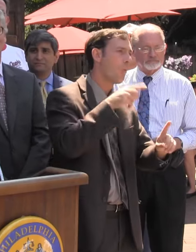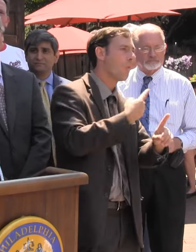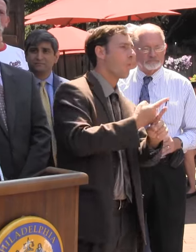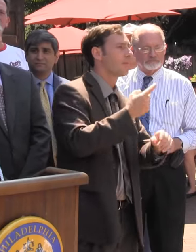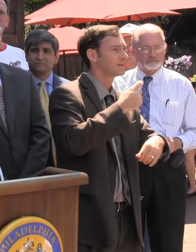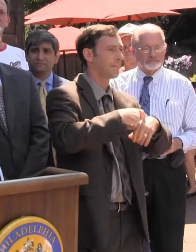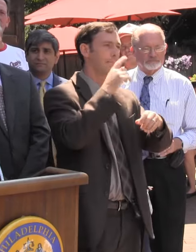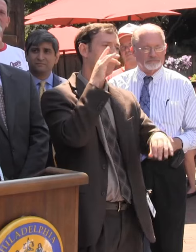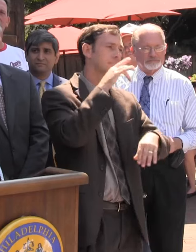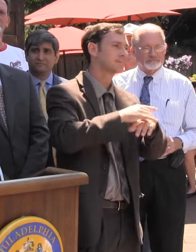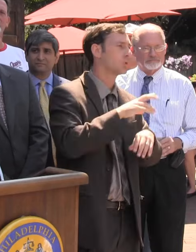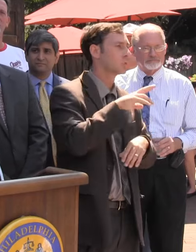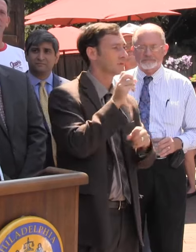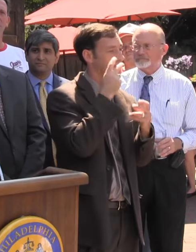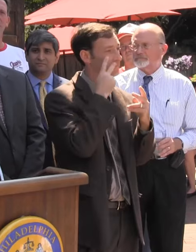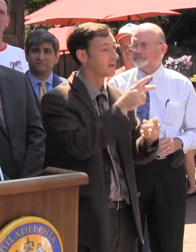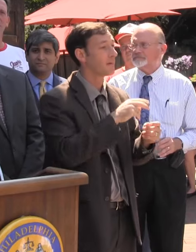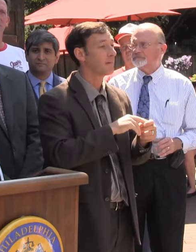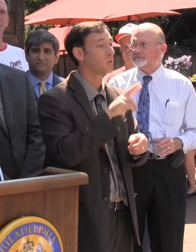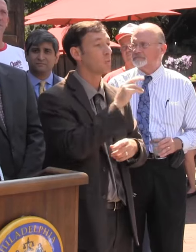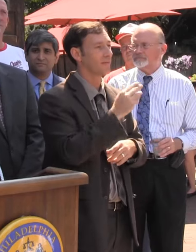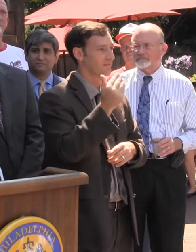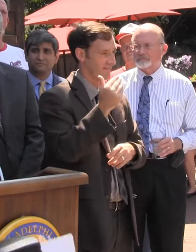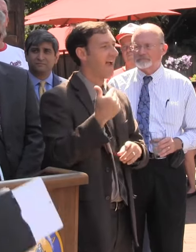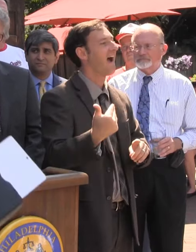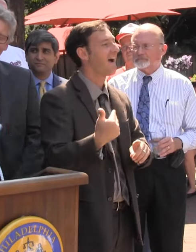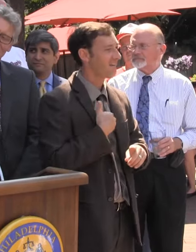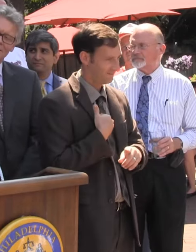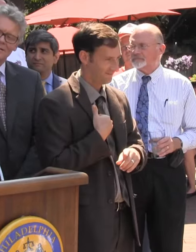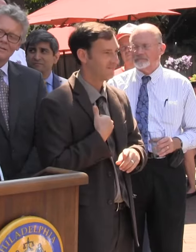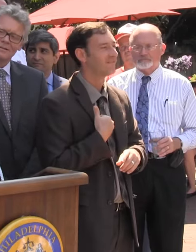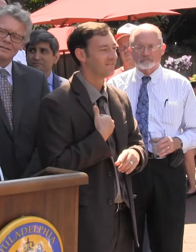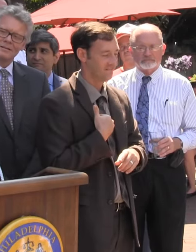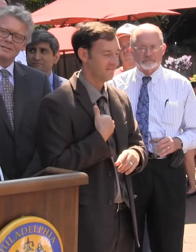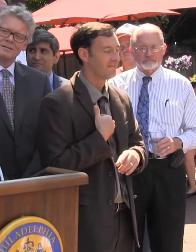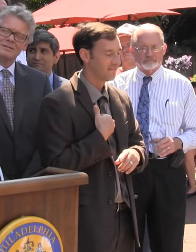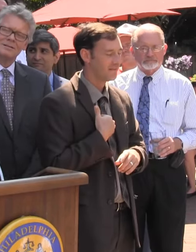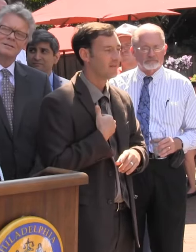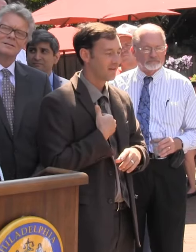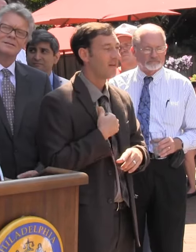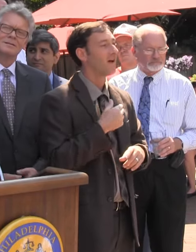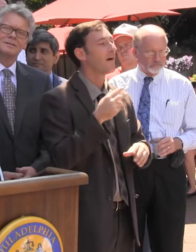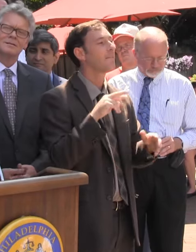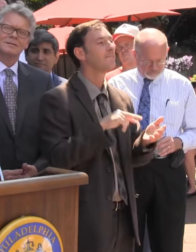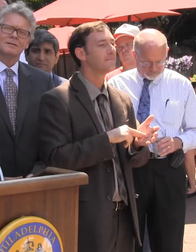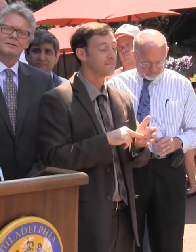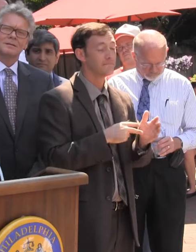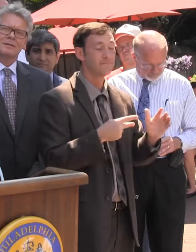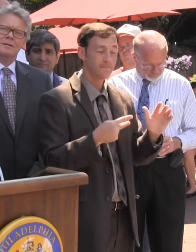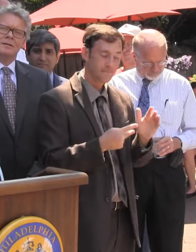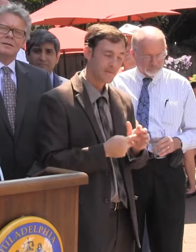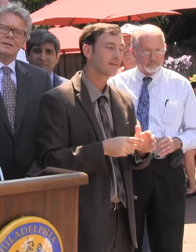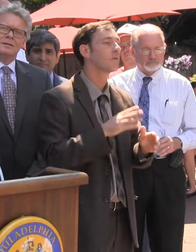visit. But in 2015 there is. And while that means of course there will be changes from